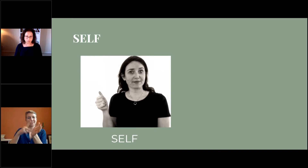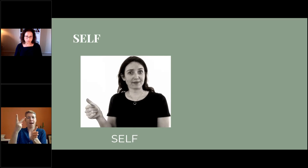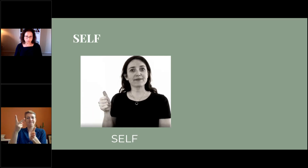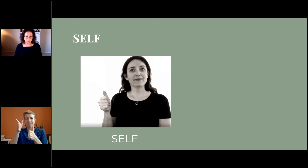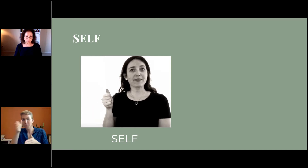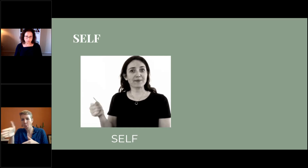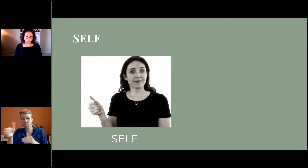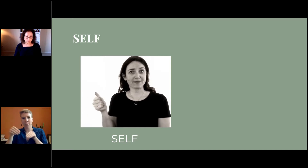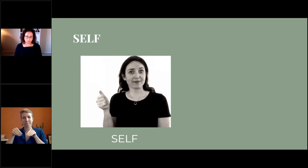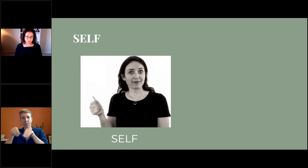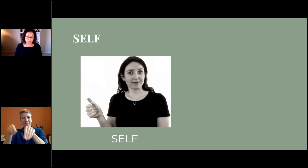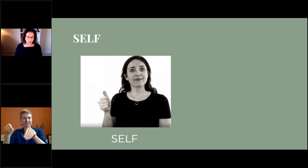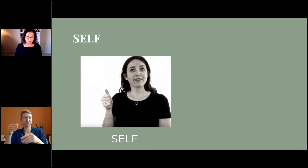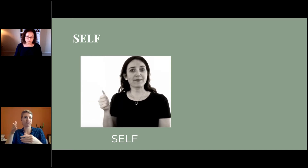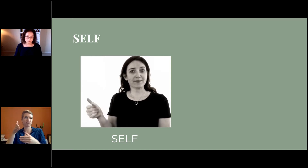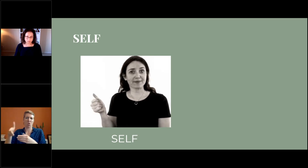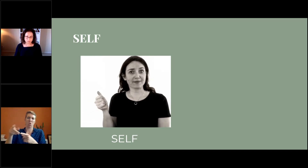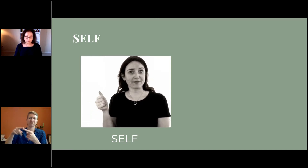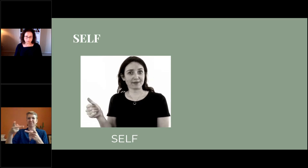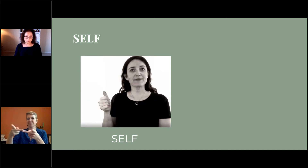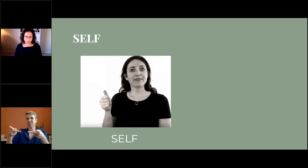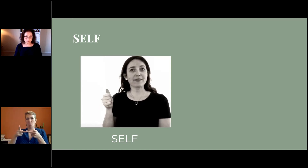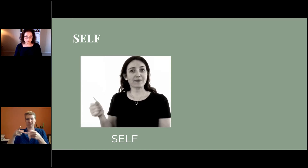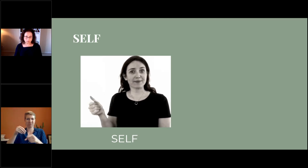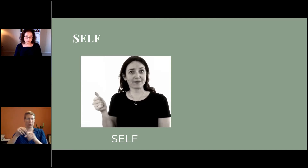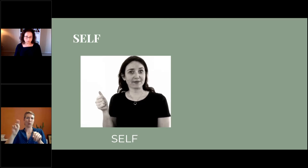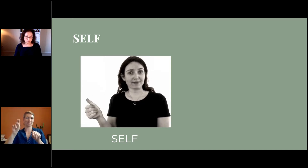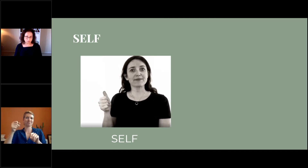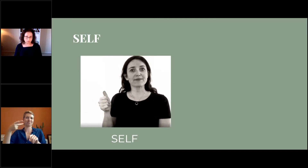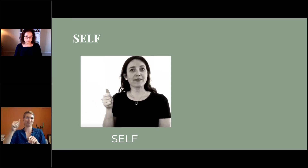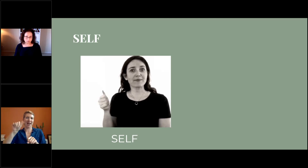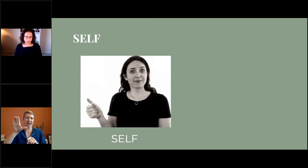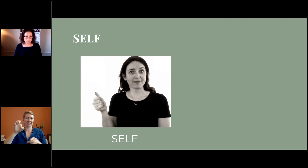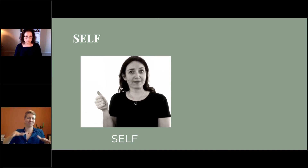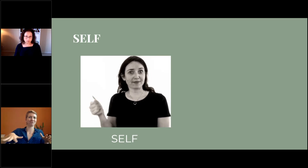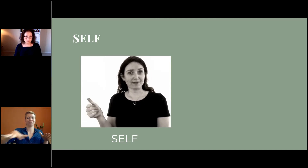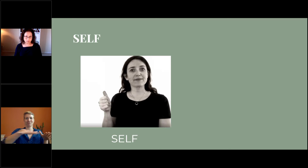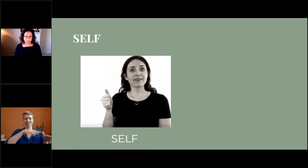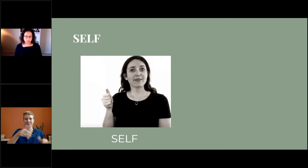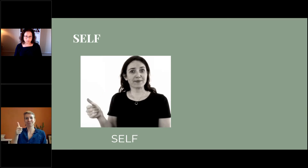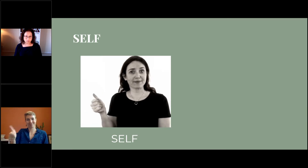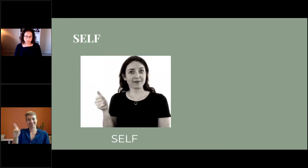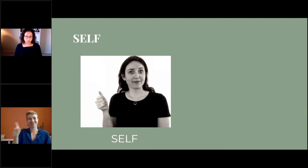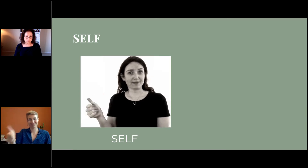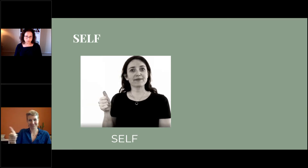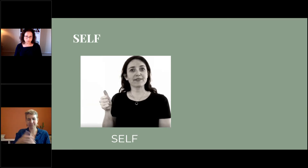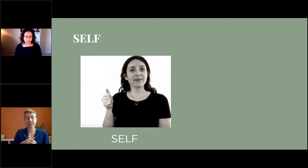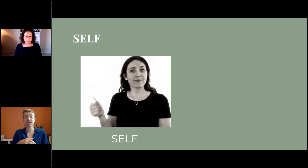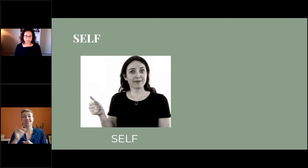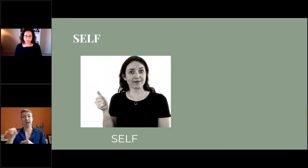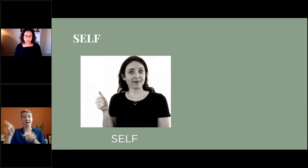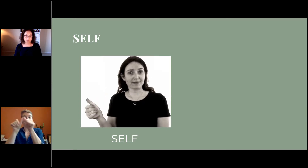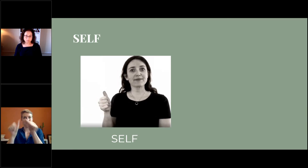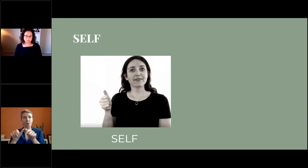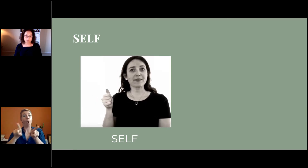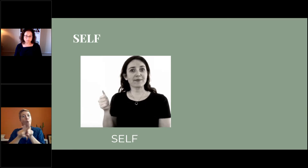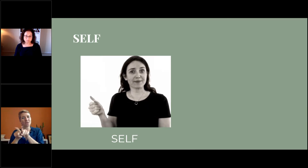And it usually has a double forward movement with a location in neutral space.